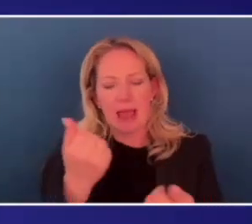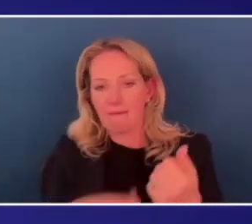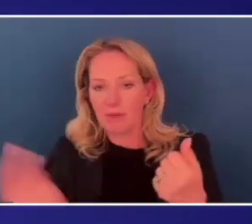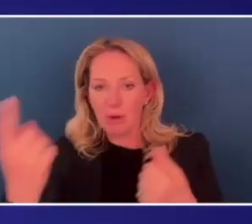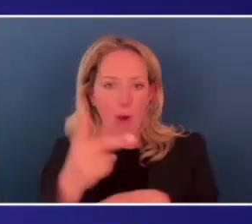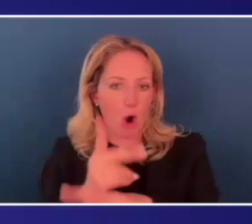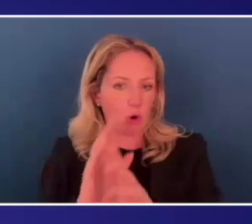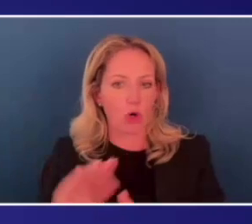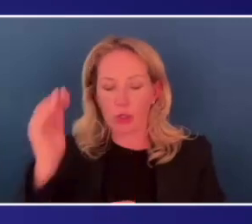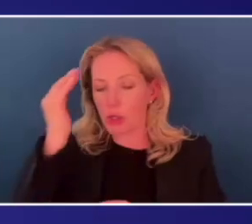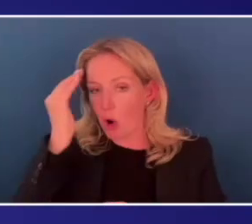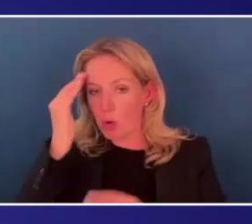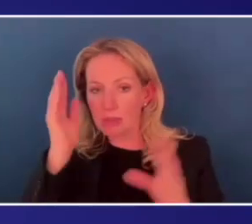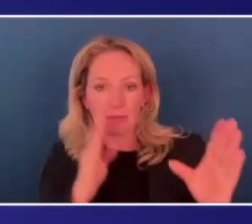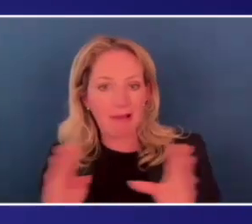Every bower is eligible for the same thing, kind of program, which hopefully is what you're looking to do.